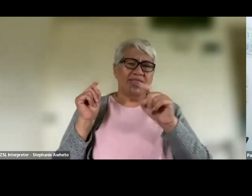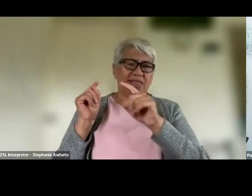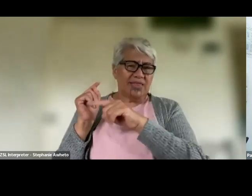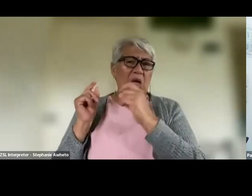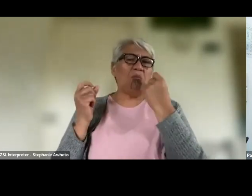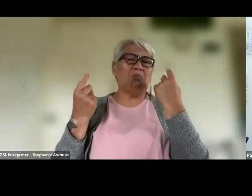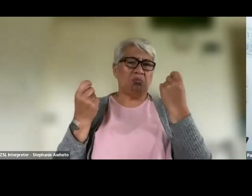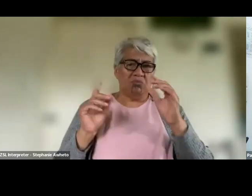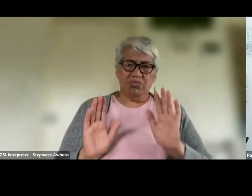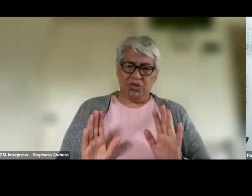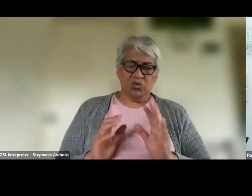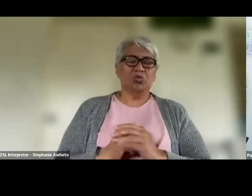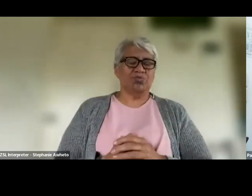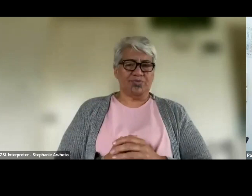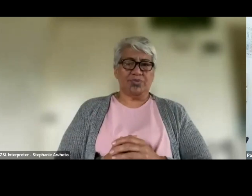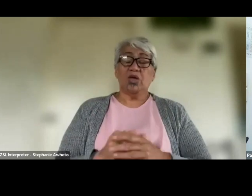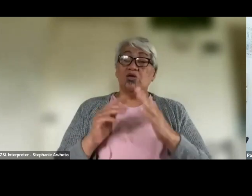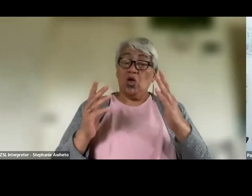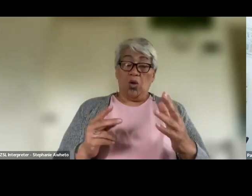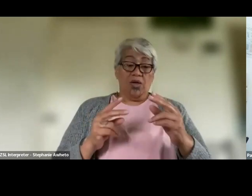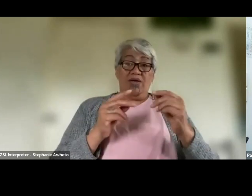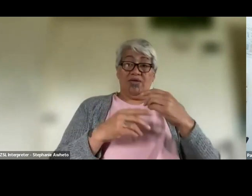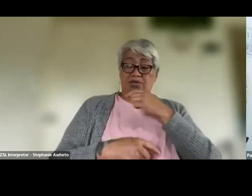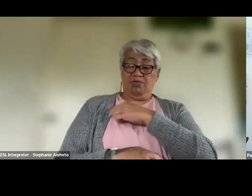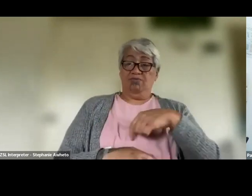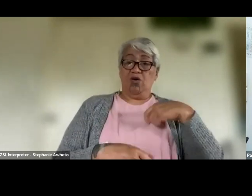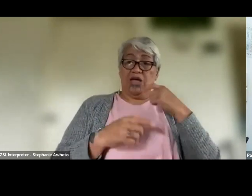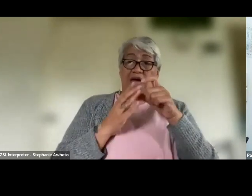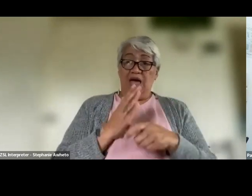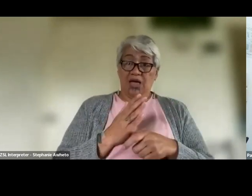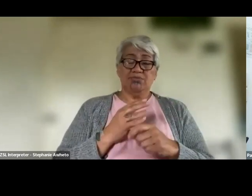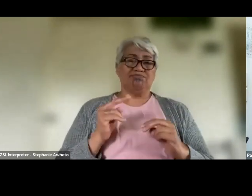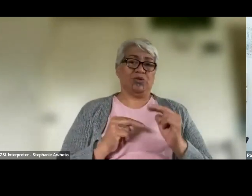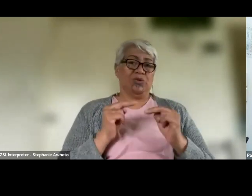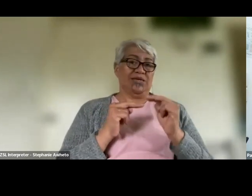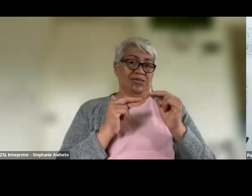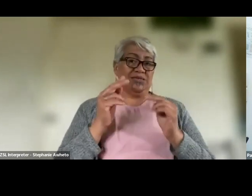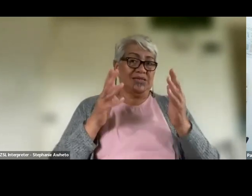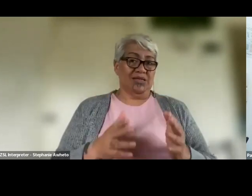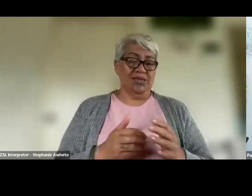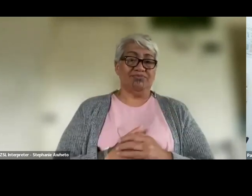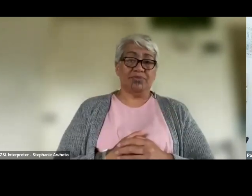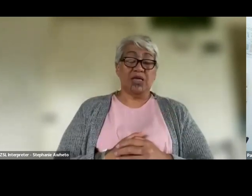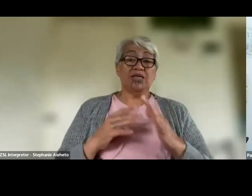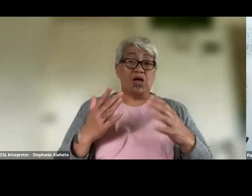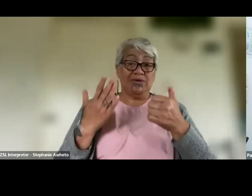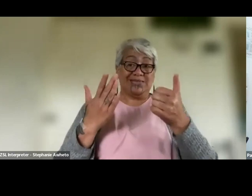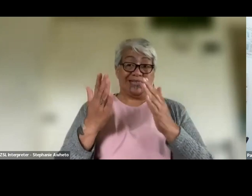Firstly, we are building Whaikaha. In our first six months we have progressed building